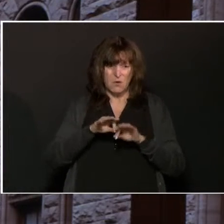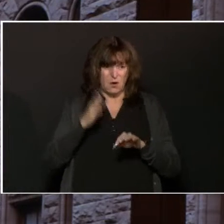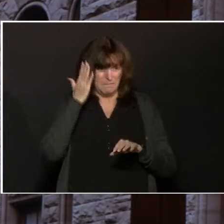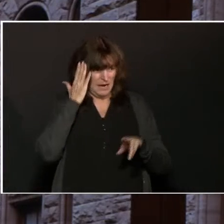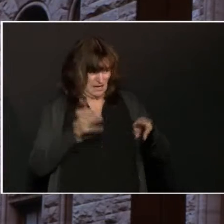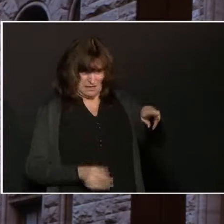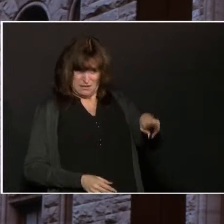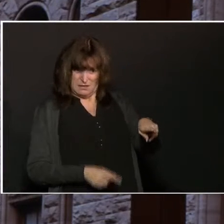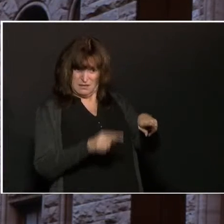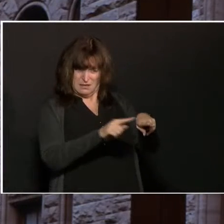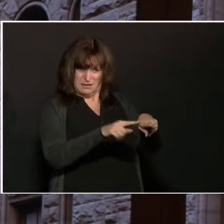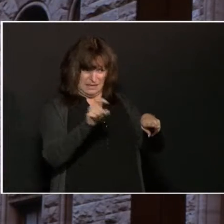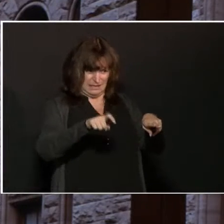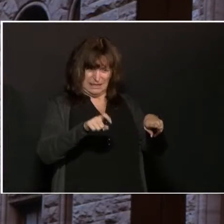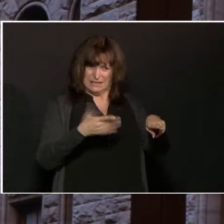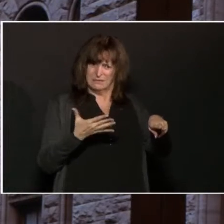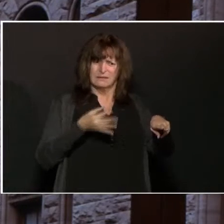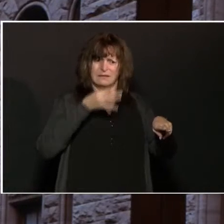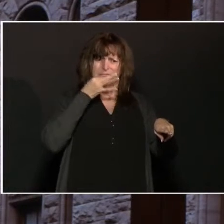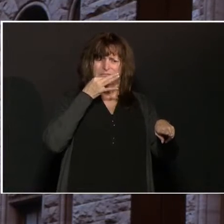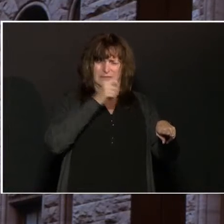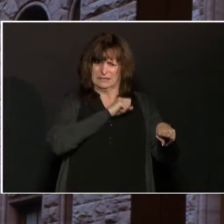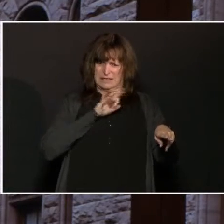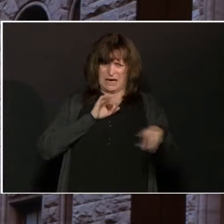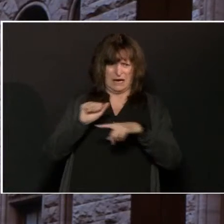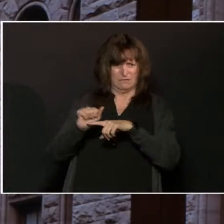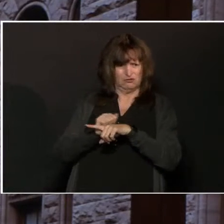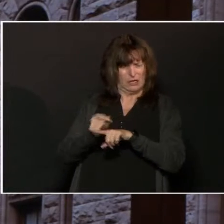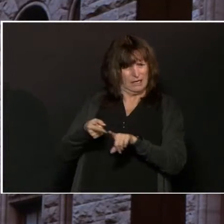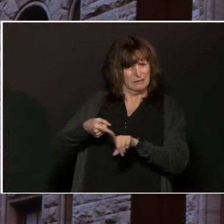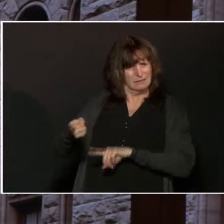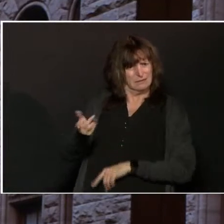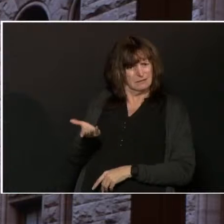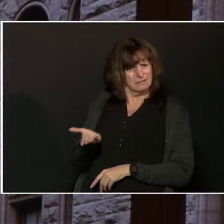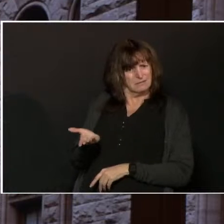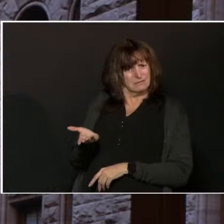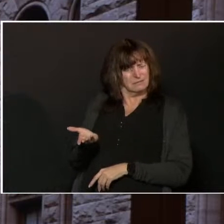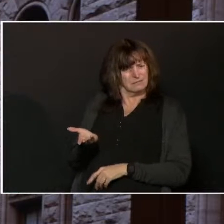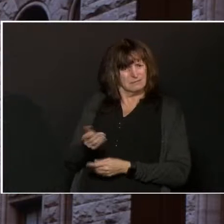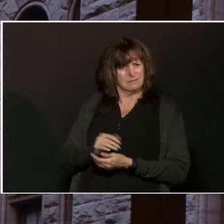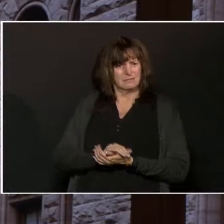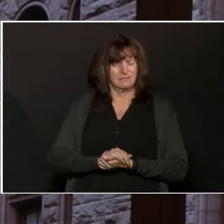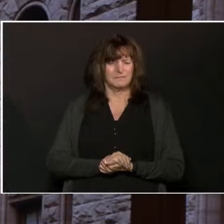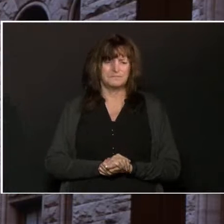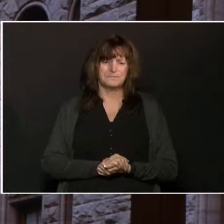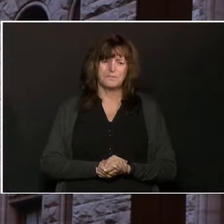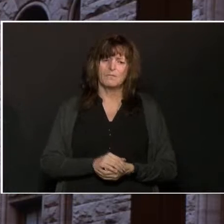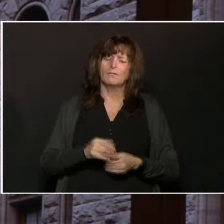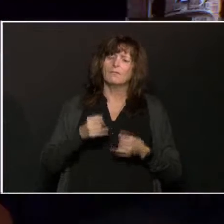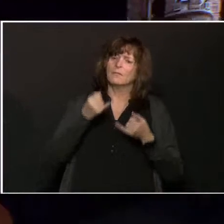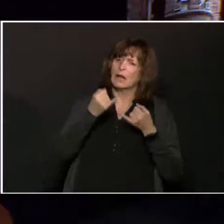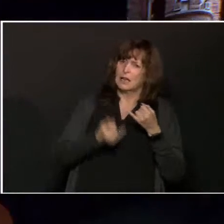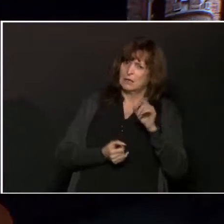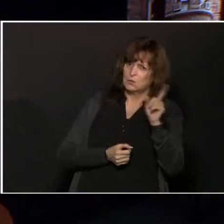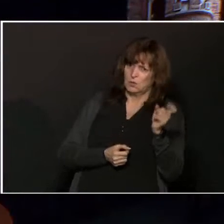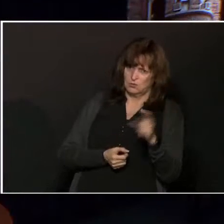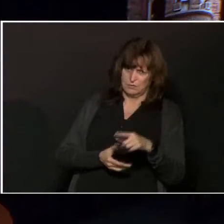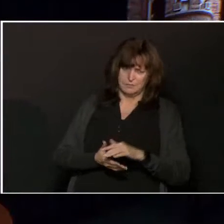YOU START TO COME DOWN AND IT WILL TAKE YOU START TO COME DOWN AND IT WILL TAKE LONGER WILL TAKE LONGER IT'LL TAKE ABOUT WILL TAKE LONGER IT'LL TAKE ABOUT 50% LONGER WILL TAKE LONGER IT'LL TAKE ABOUT 50% LONGER TO